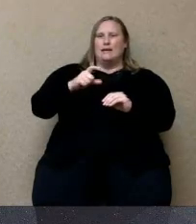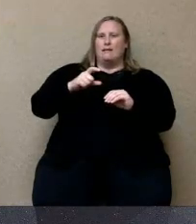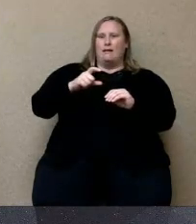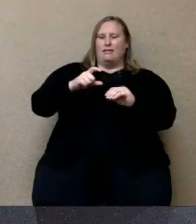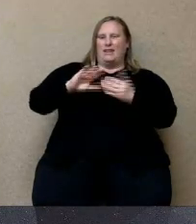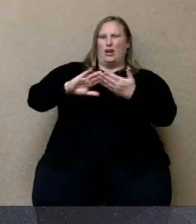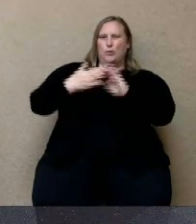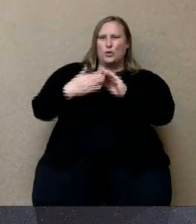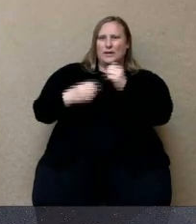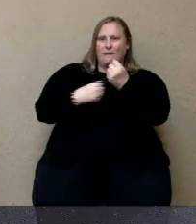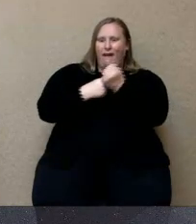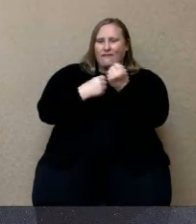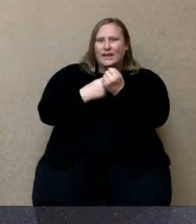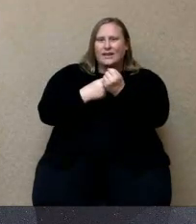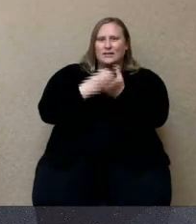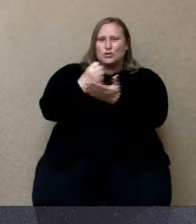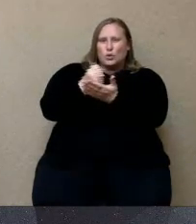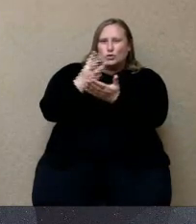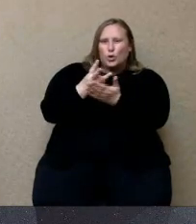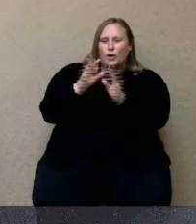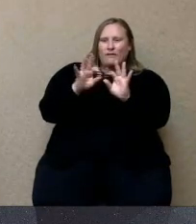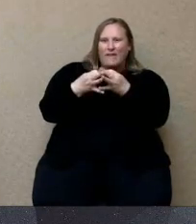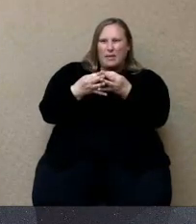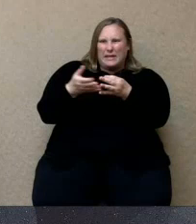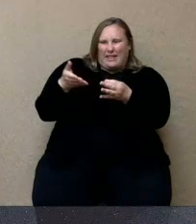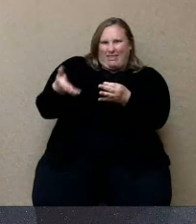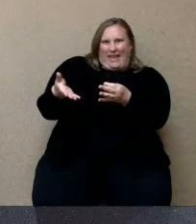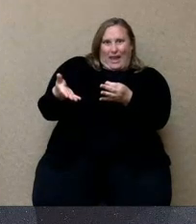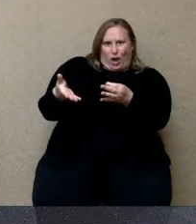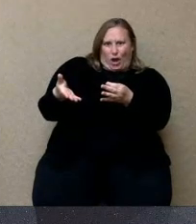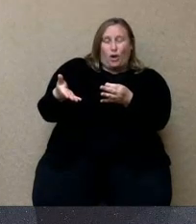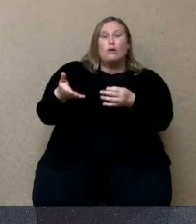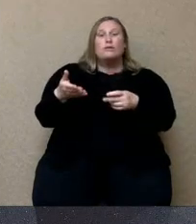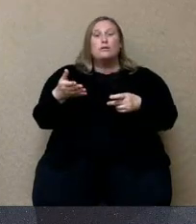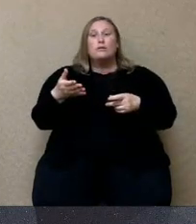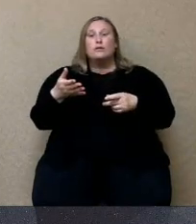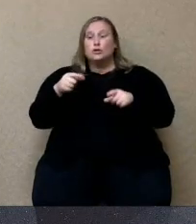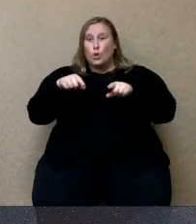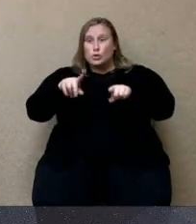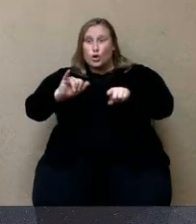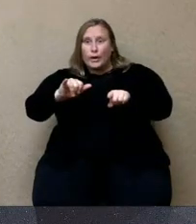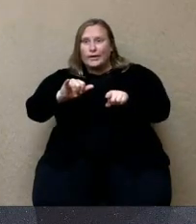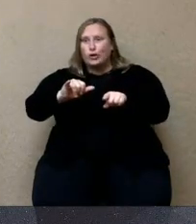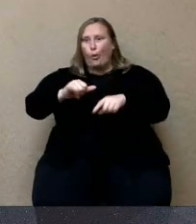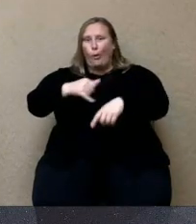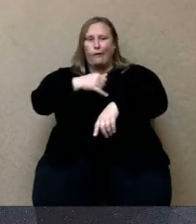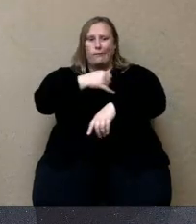workers, families helping to sit at the table and say, while you're in for your scoliosis surgery, could we